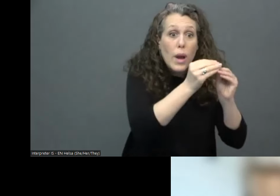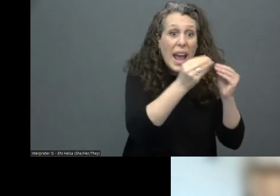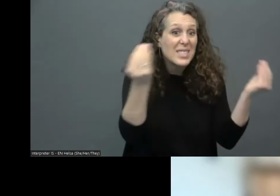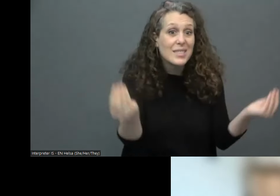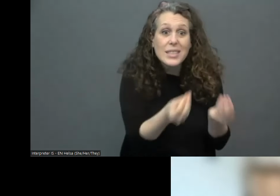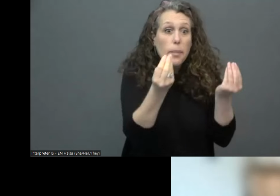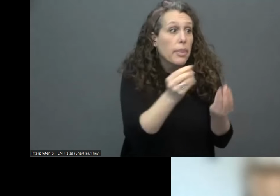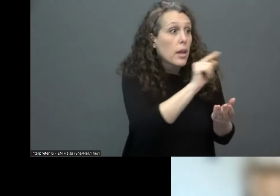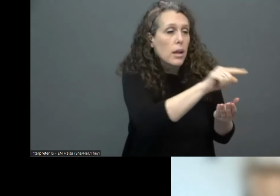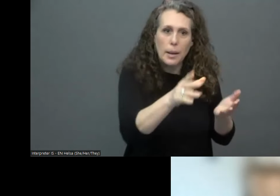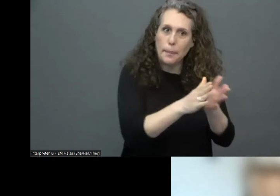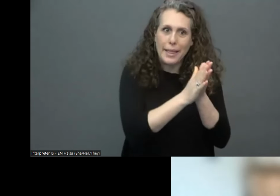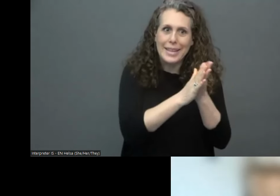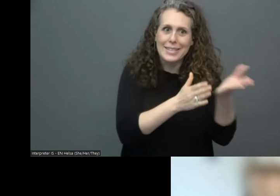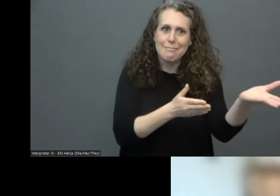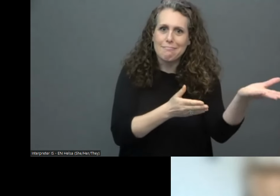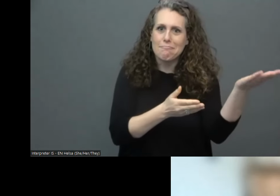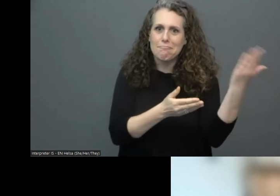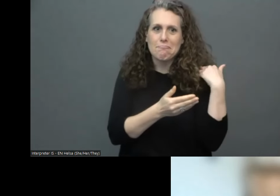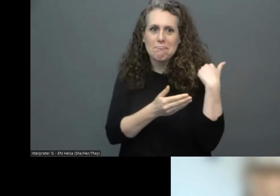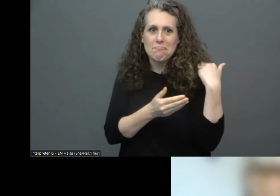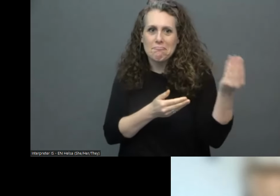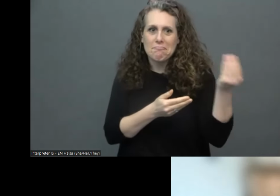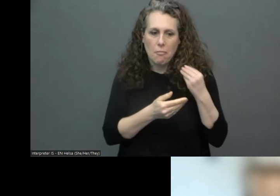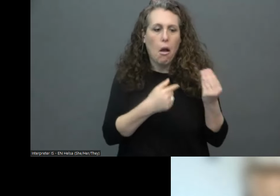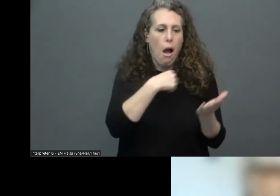new good practice that they are developing so we can share it through the newsletter,